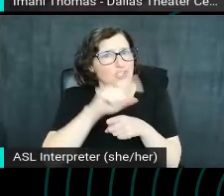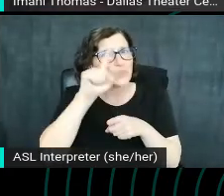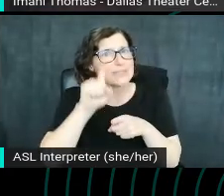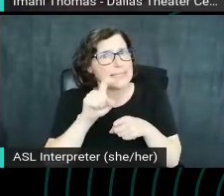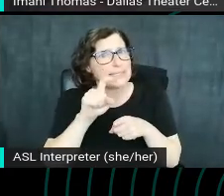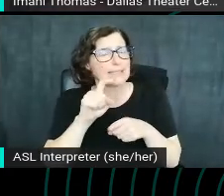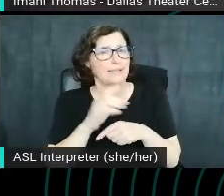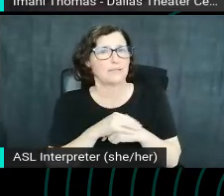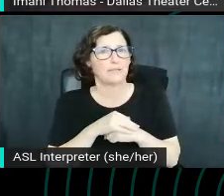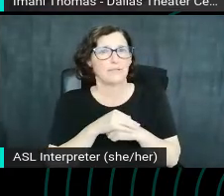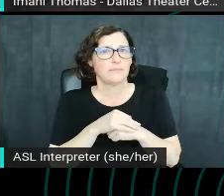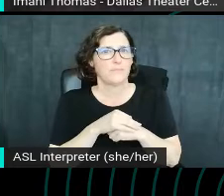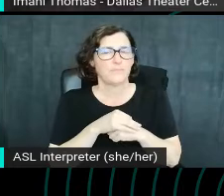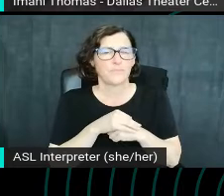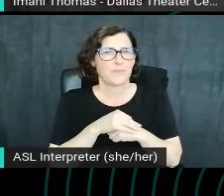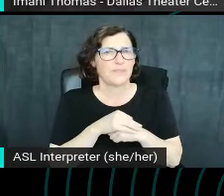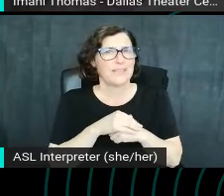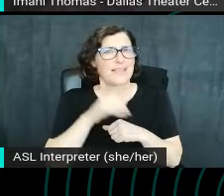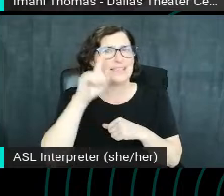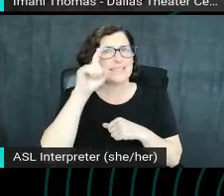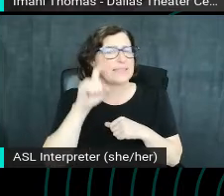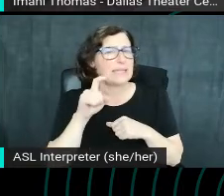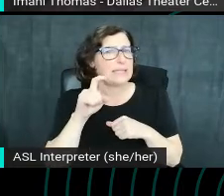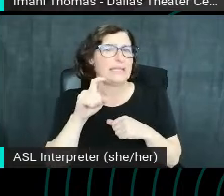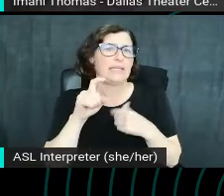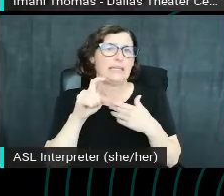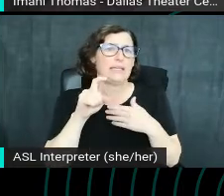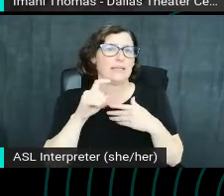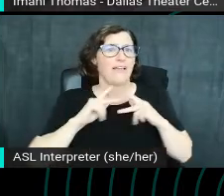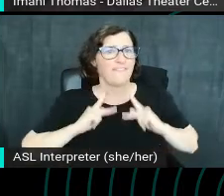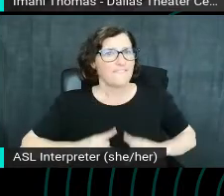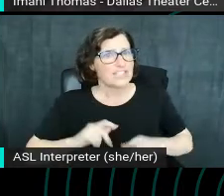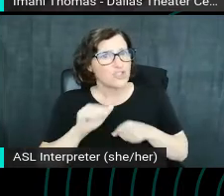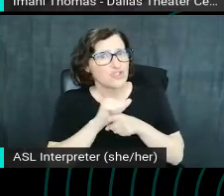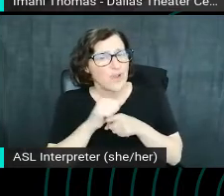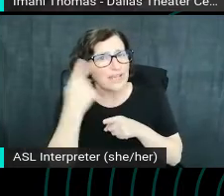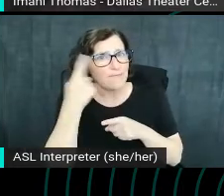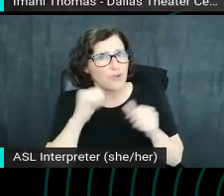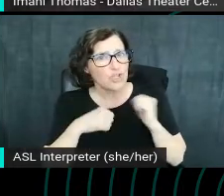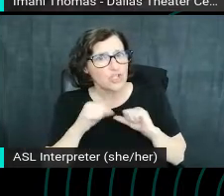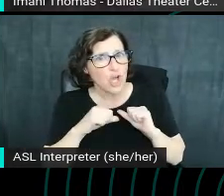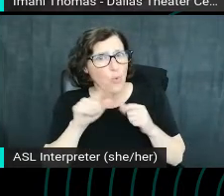Did they have to undergo any physical training for the show about soccer?